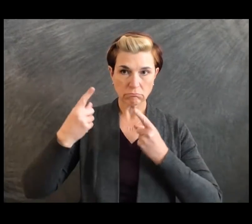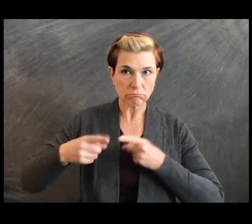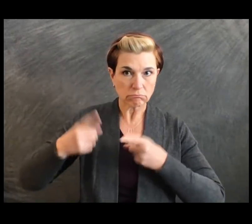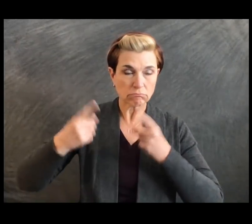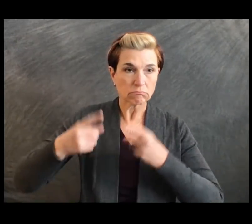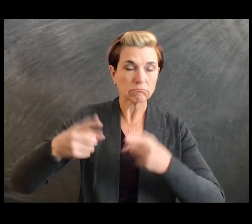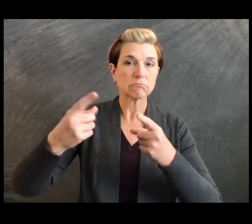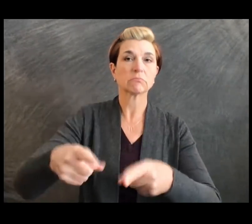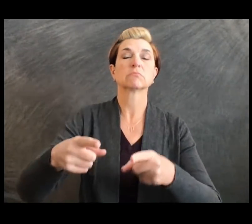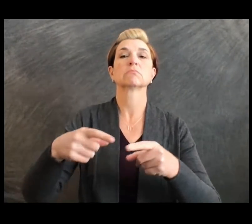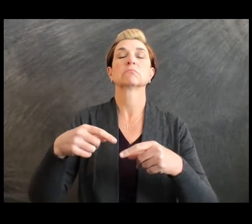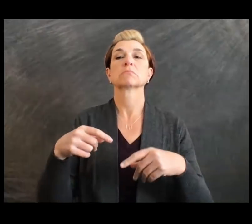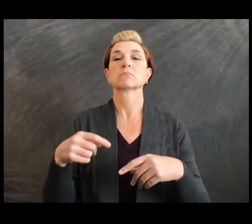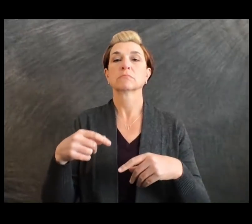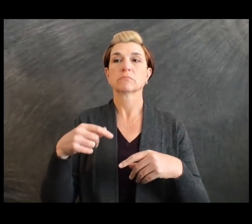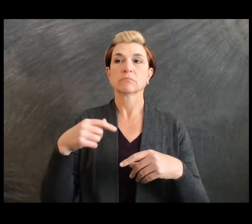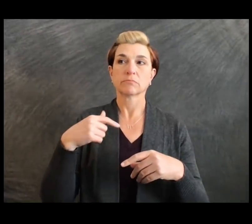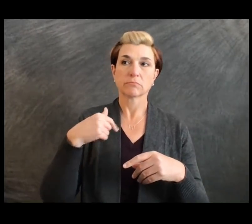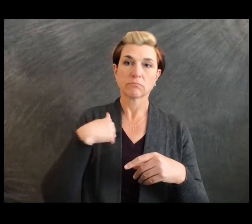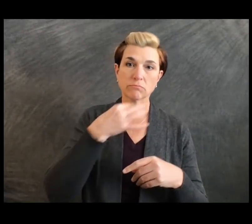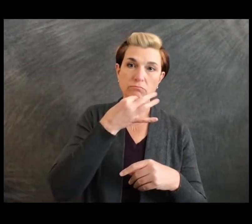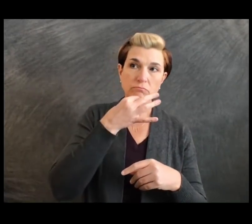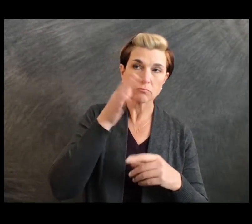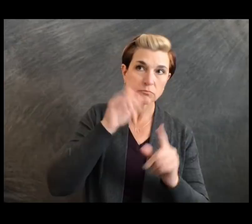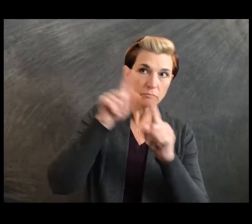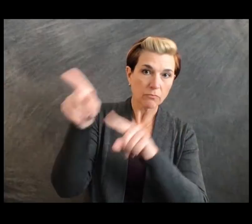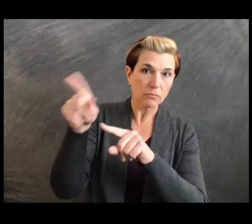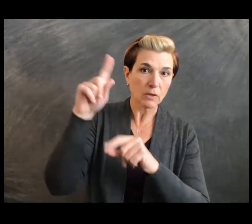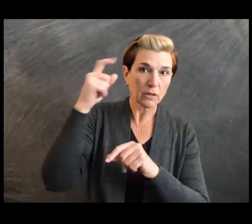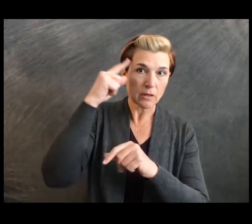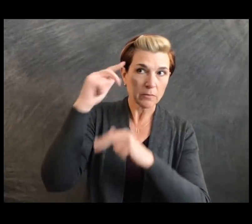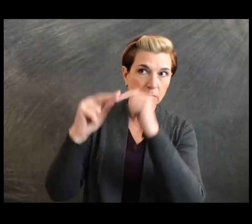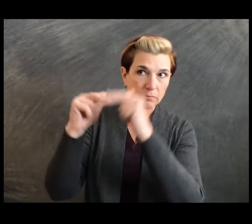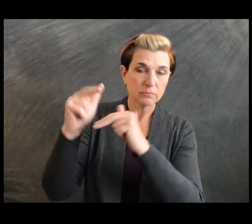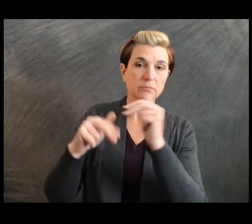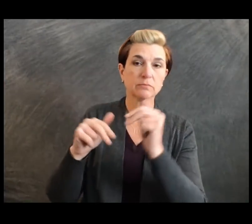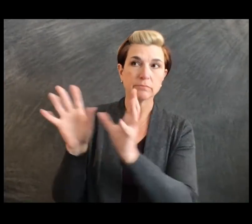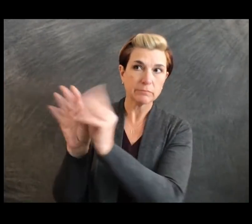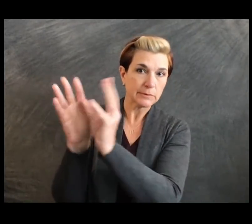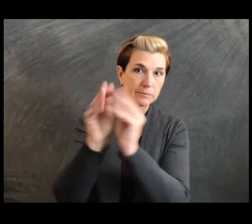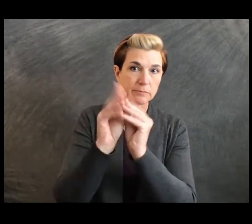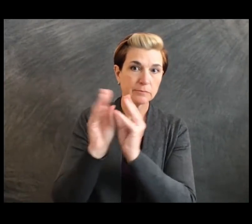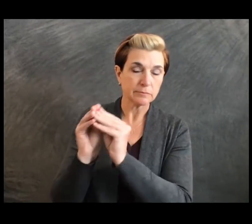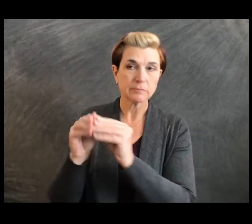the hill and a lot of meetings and from the financial this is a medical